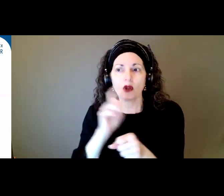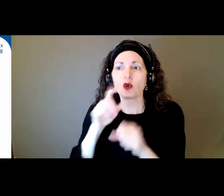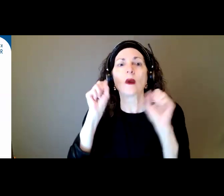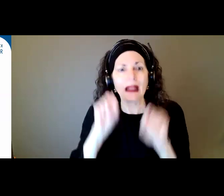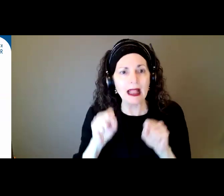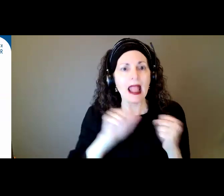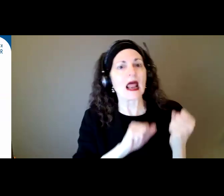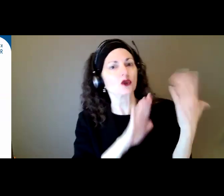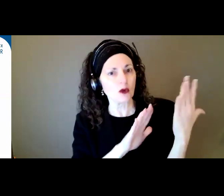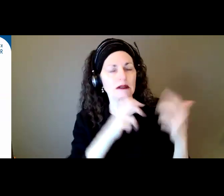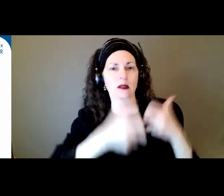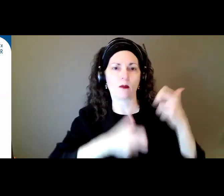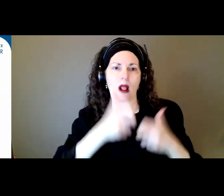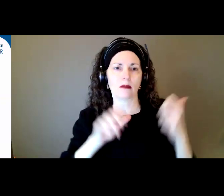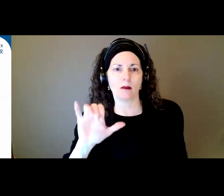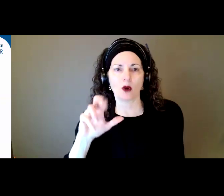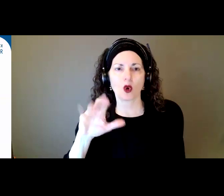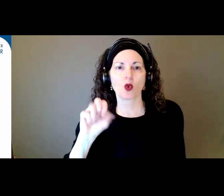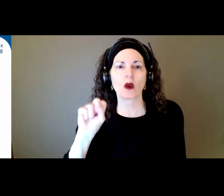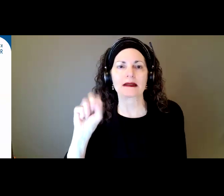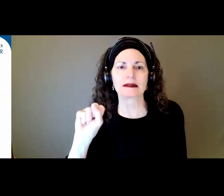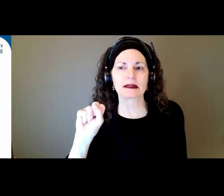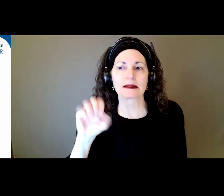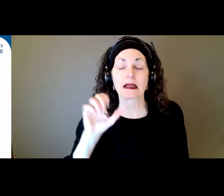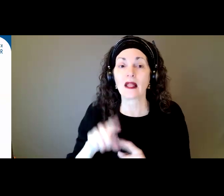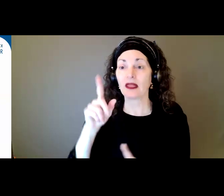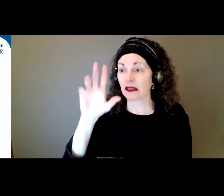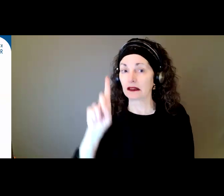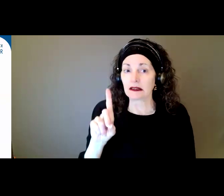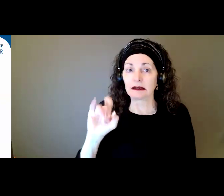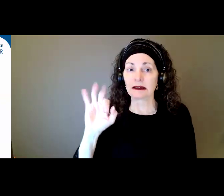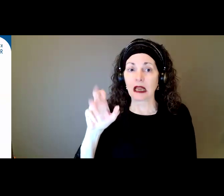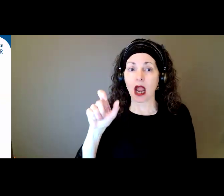The Direct Care Workforce. Strategies Center is a critical step in the right direction.